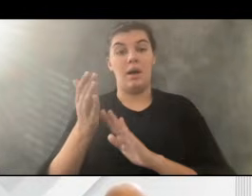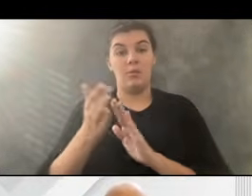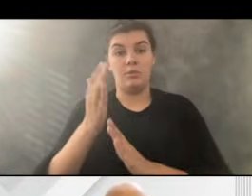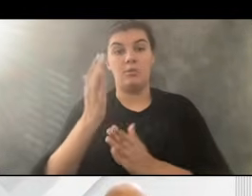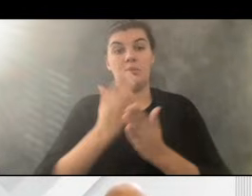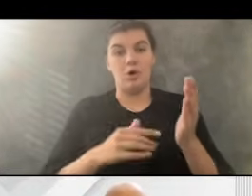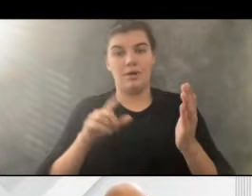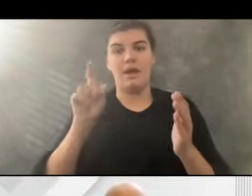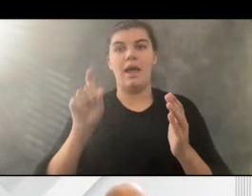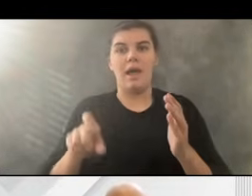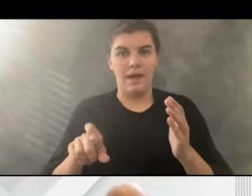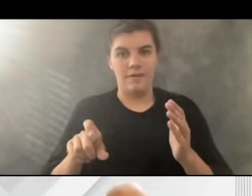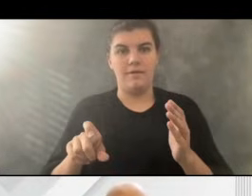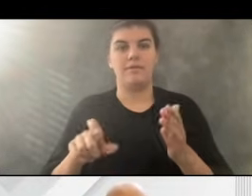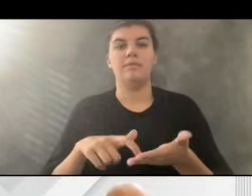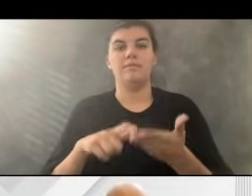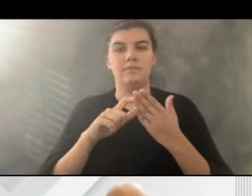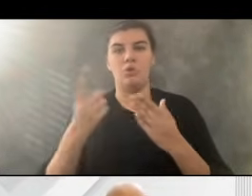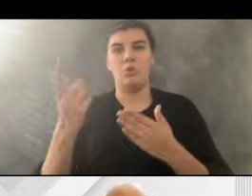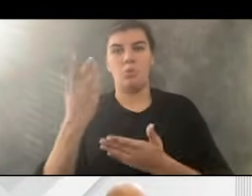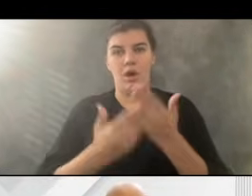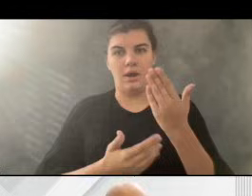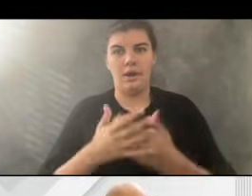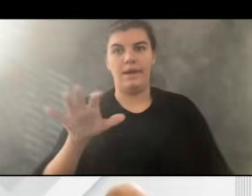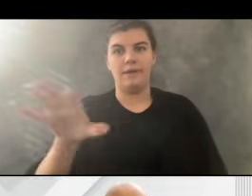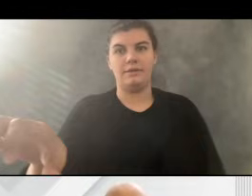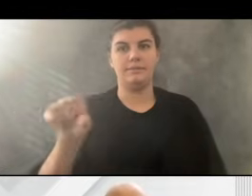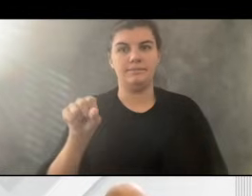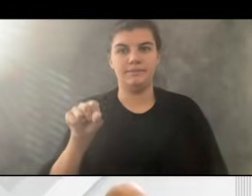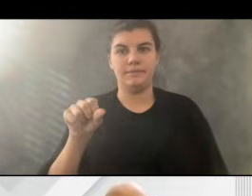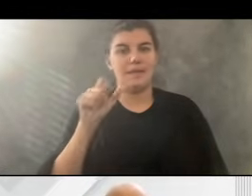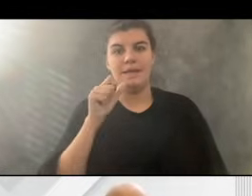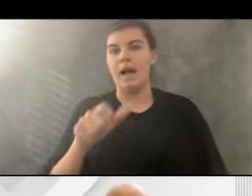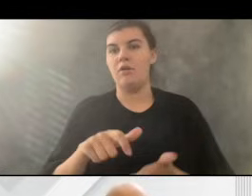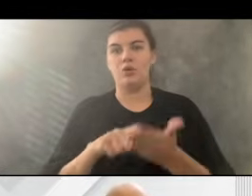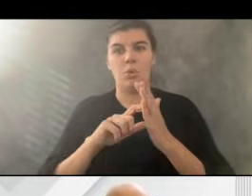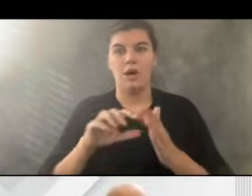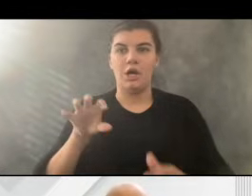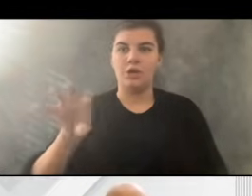be operable with one hand and not require tight grasping, pinching, or twisting of the wrist. If